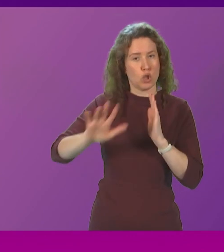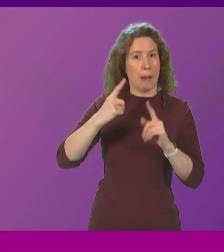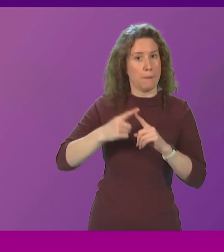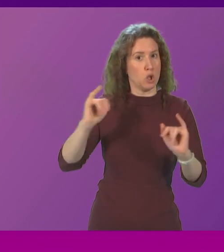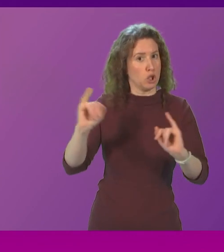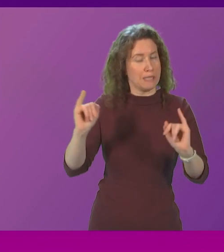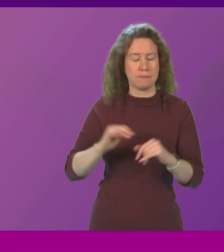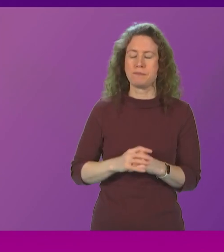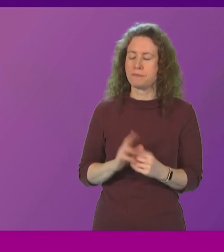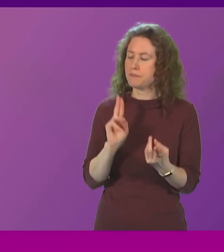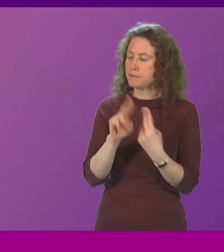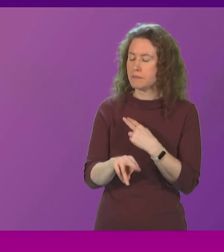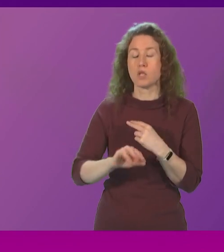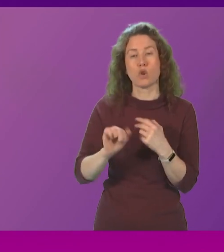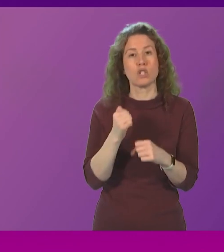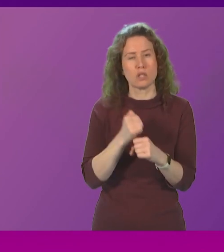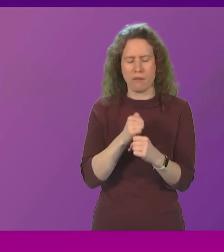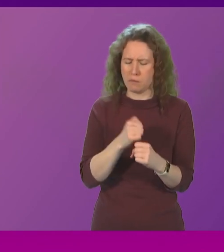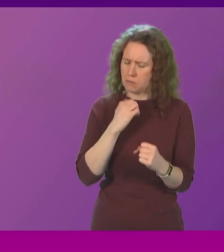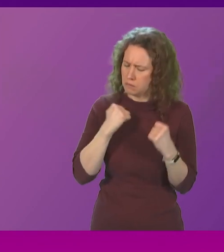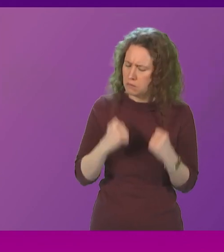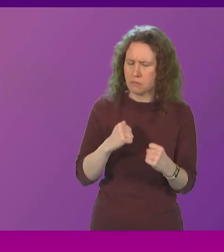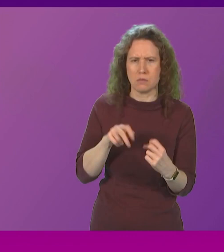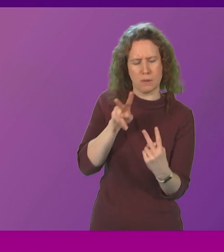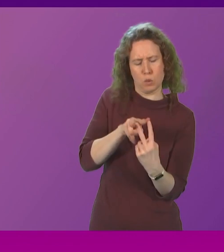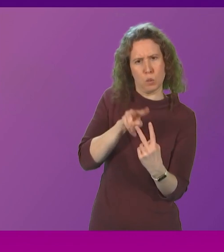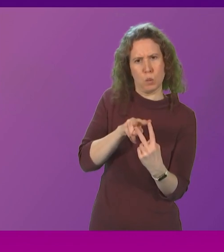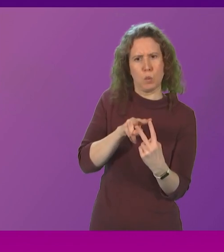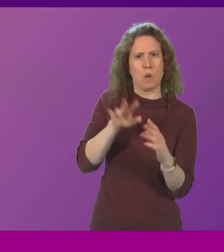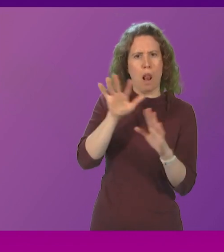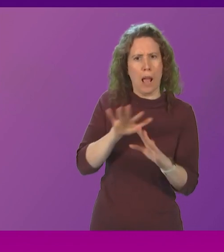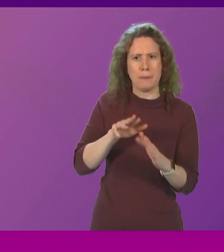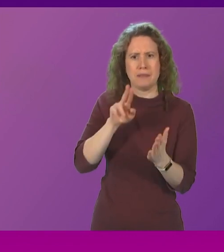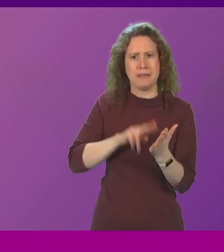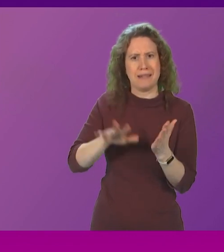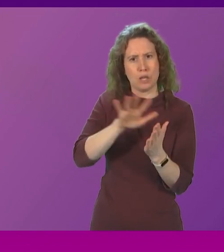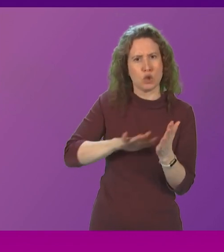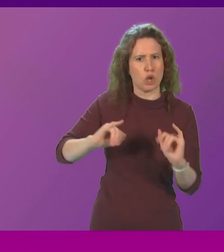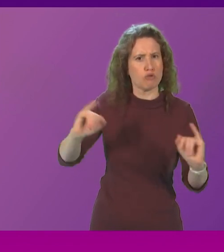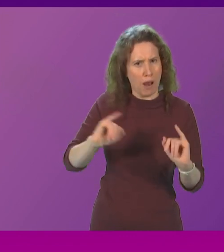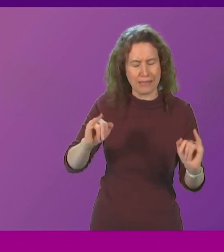The Scottish Government is committed to tackling the twin climate and nature crises—